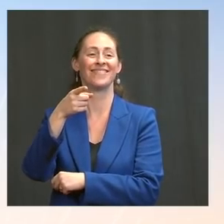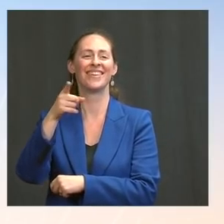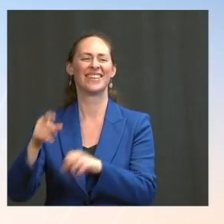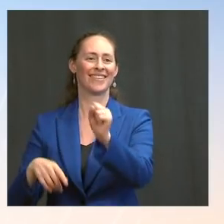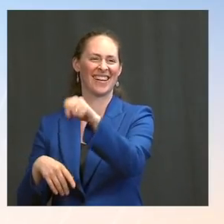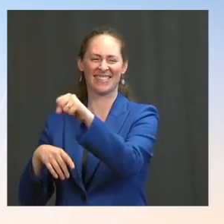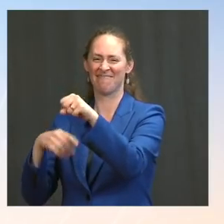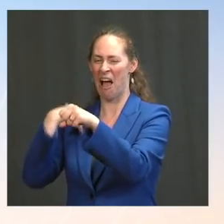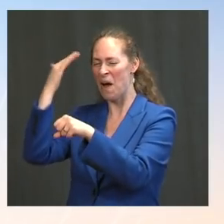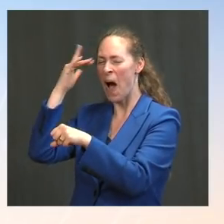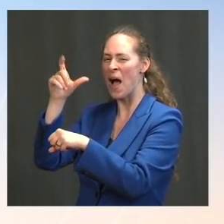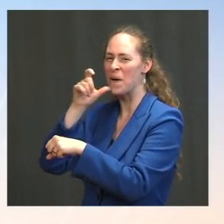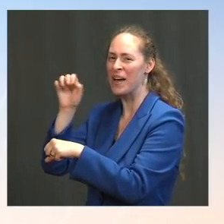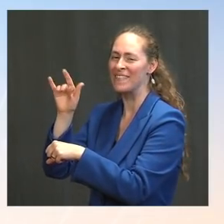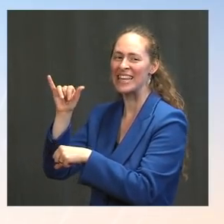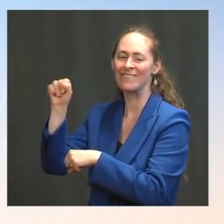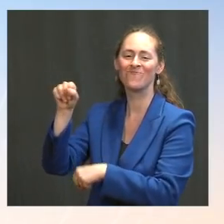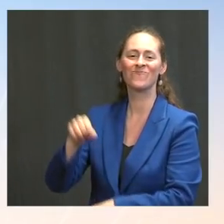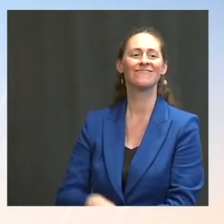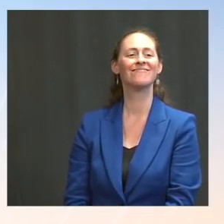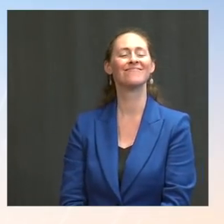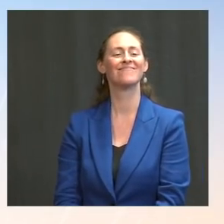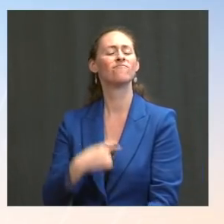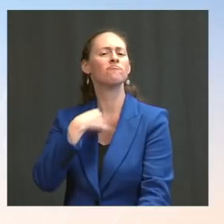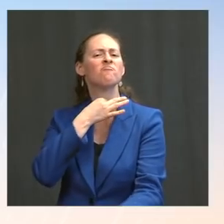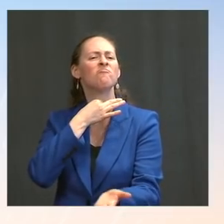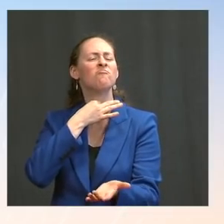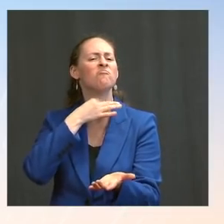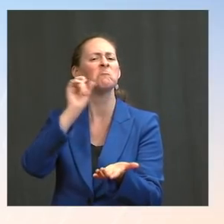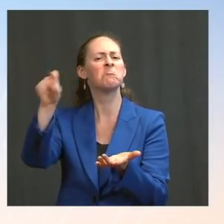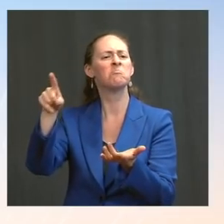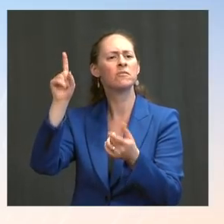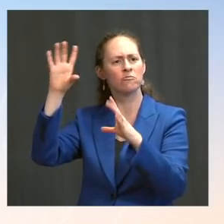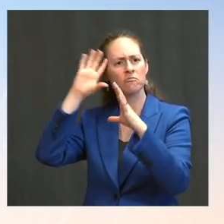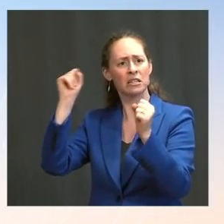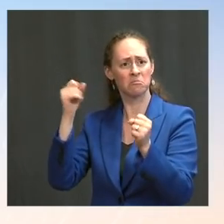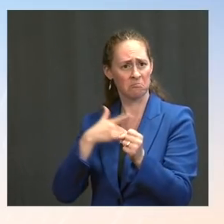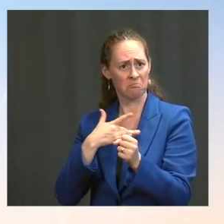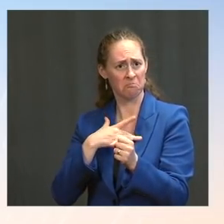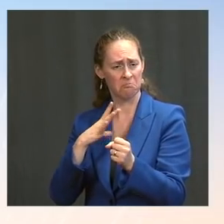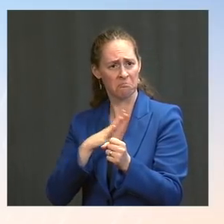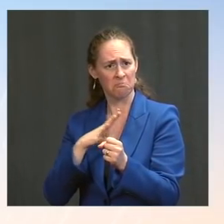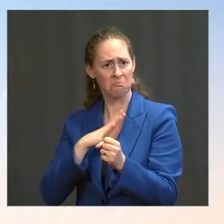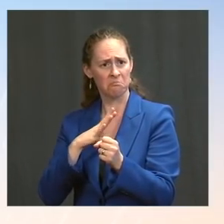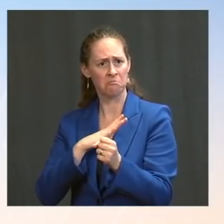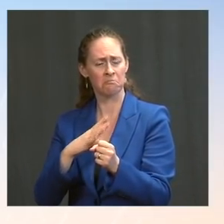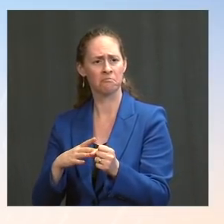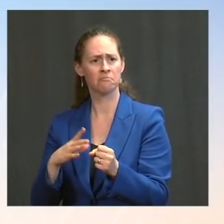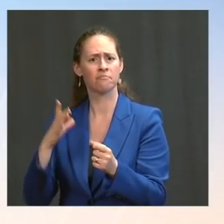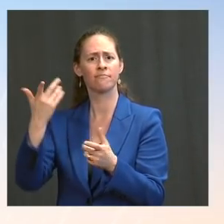is the President satisfied with the moratorium as it stands, or does he want to go further? And does he believe that Justice Department lawyers